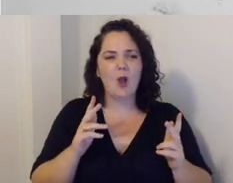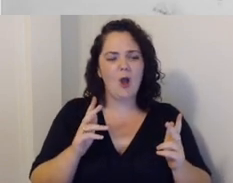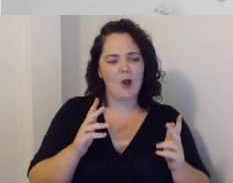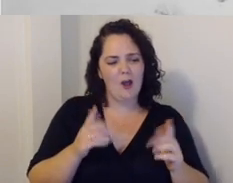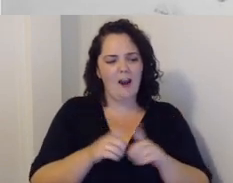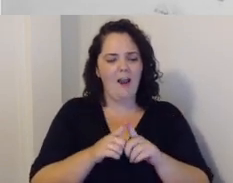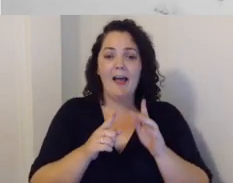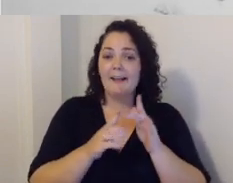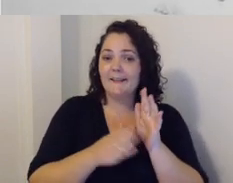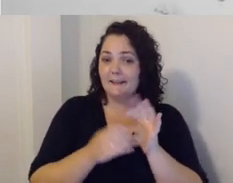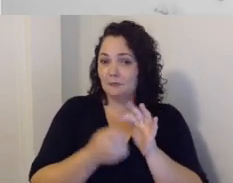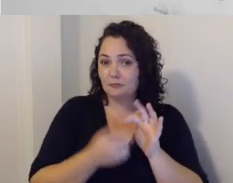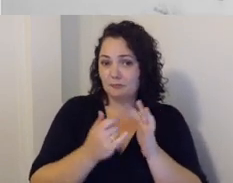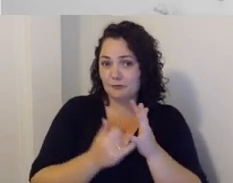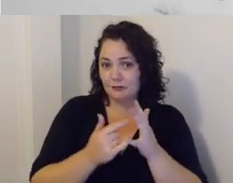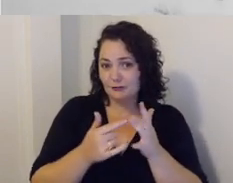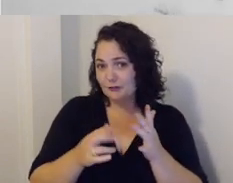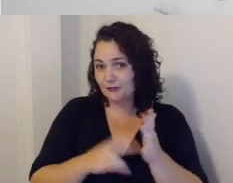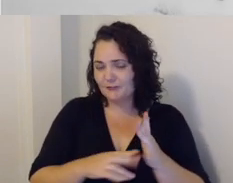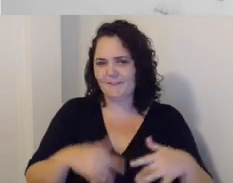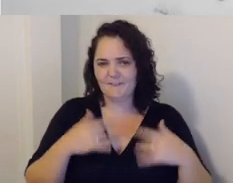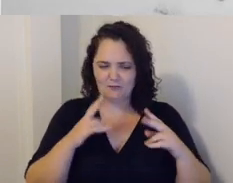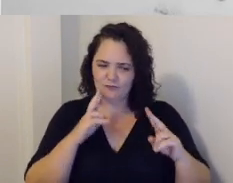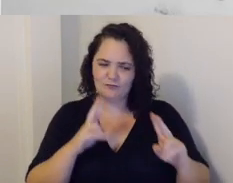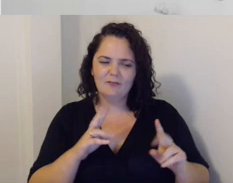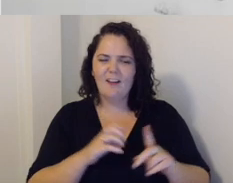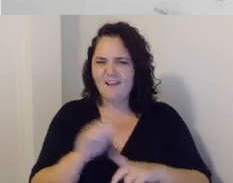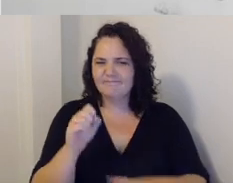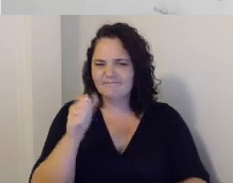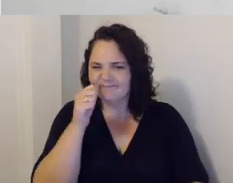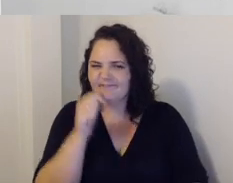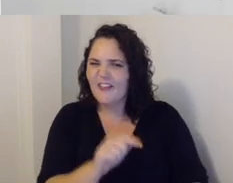rather than getting in there and really trying to create dense dense outlines of the body